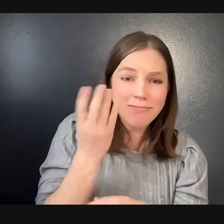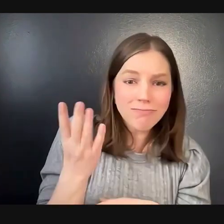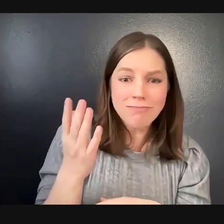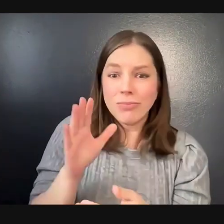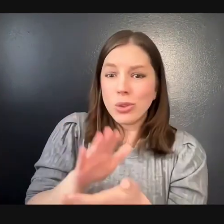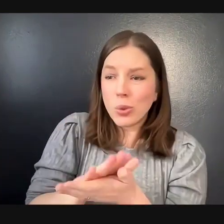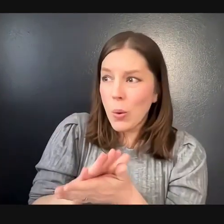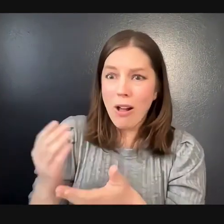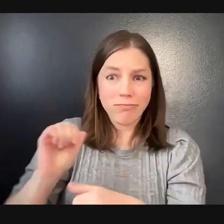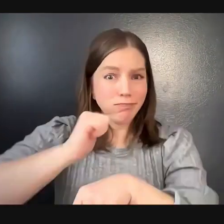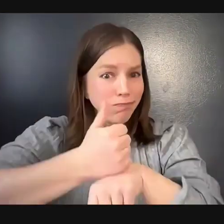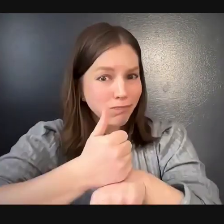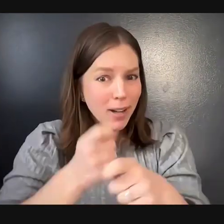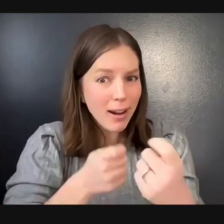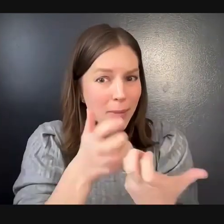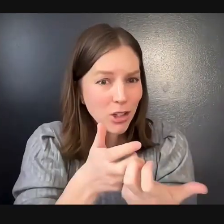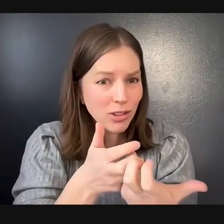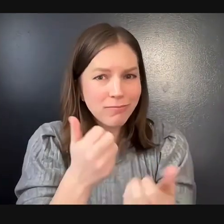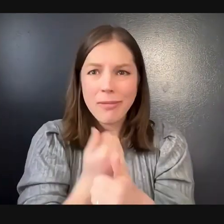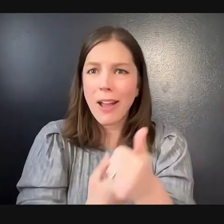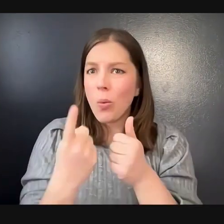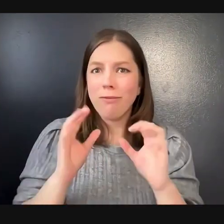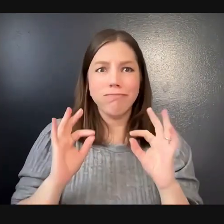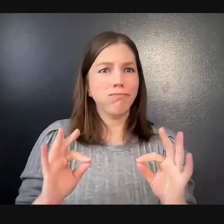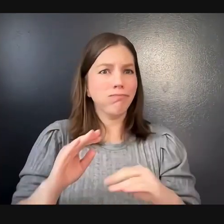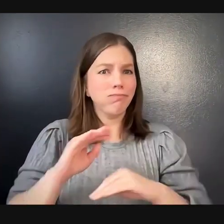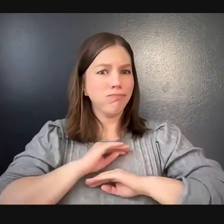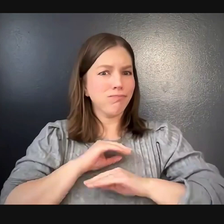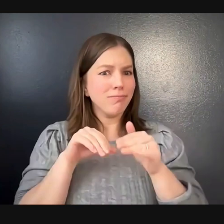the school provides it, and everyone has access.